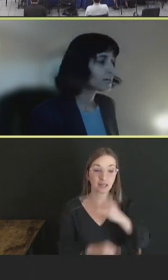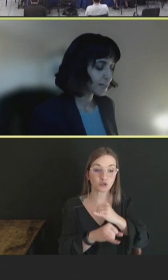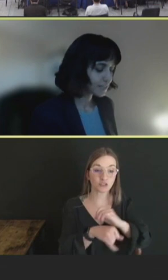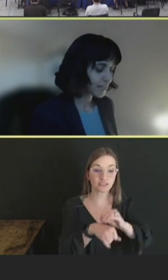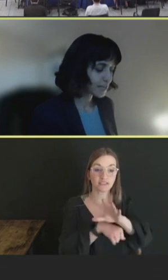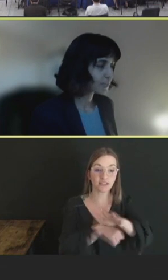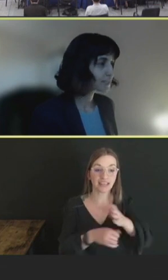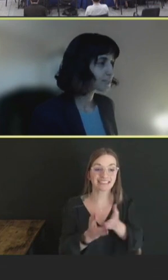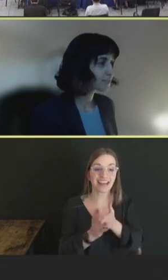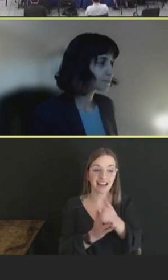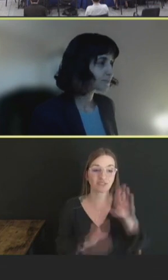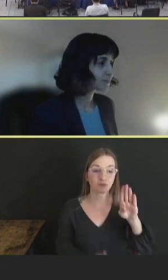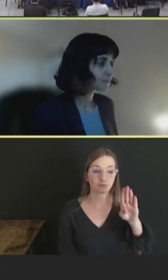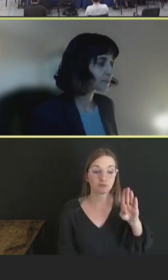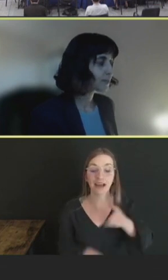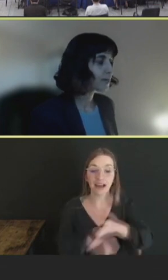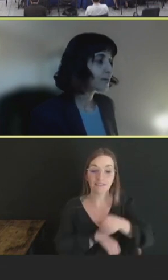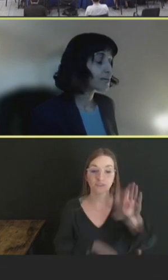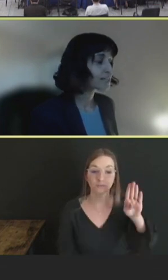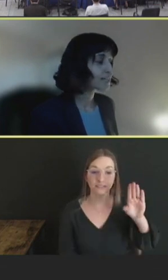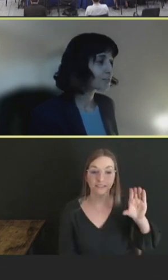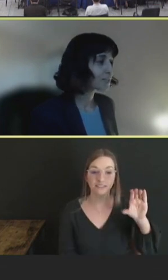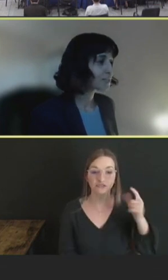Next slide, please. Next slide, please.